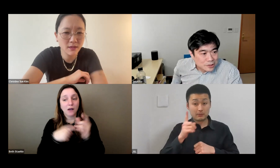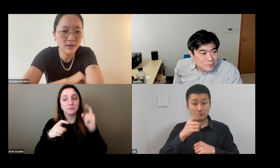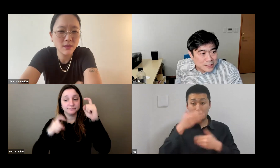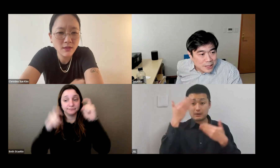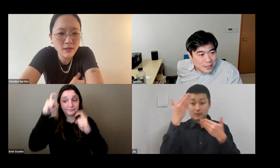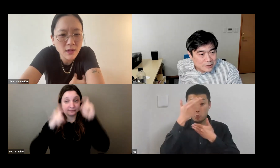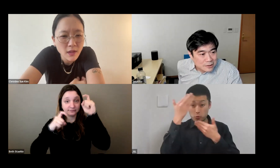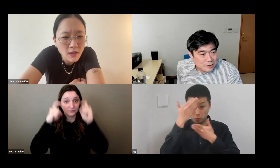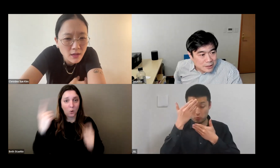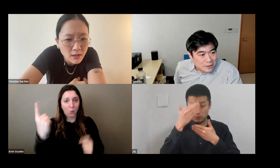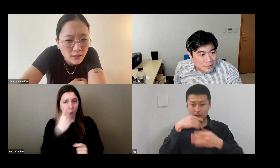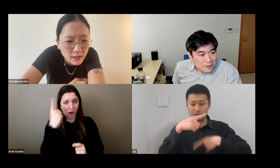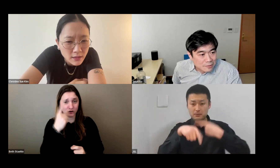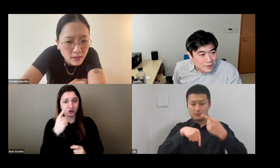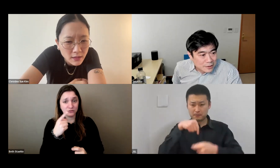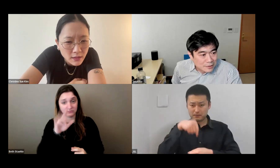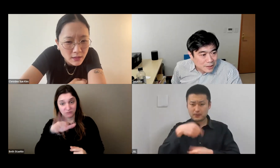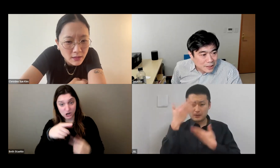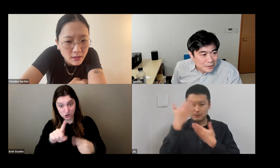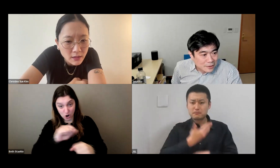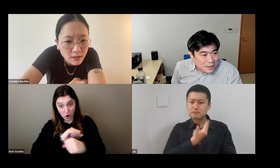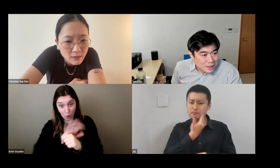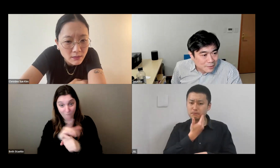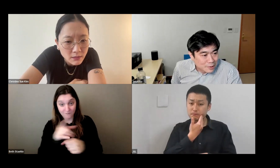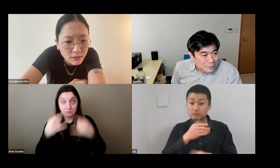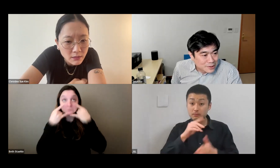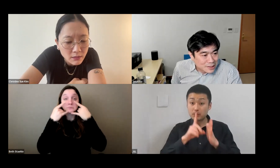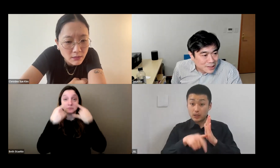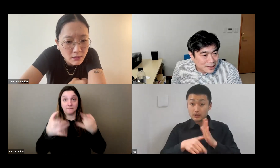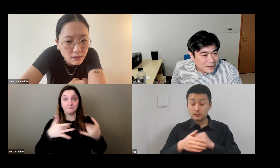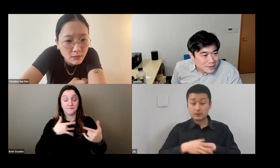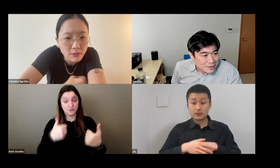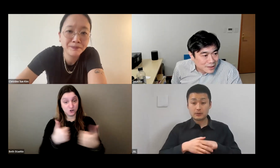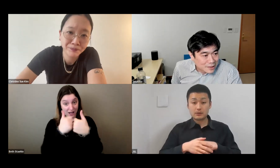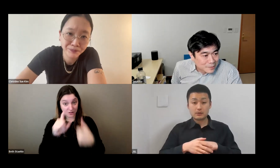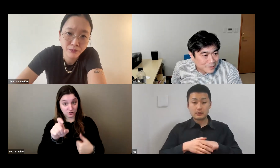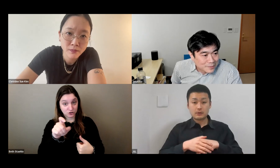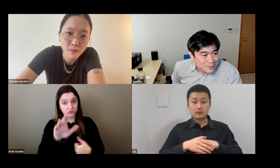communicate during COVID and what was it like?